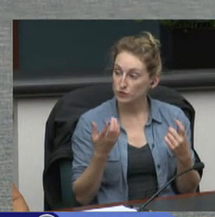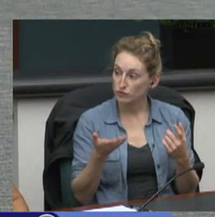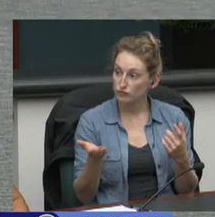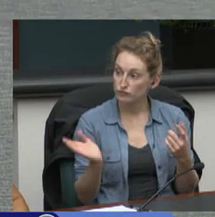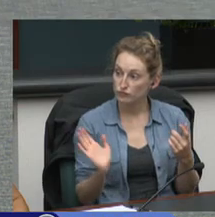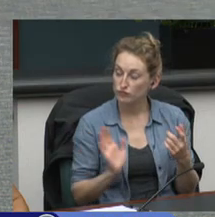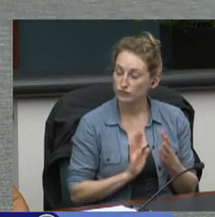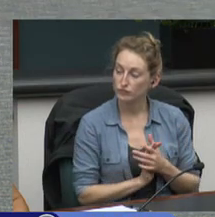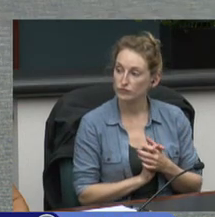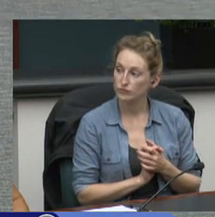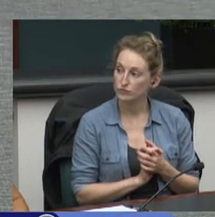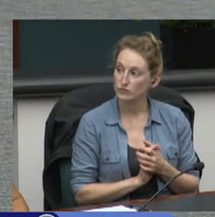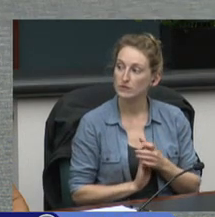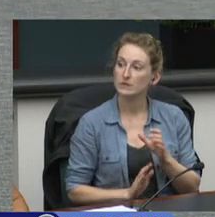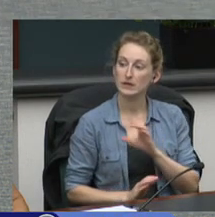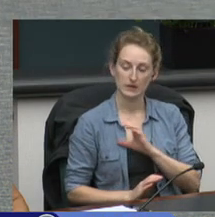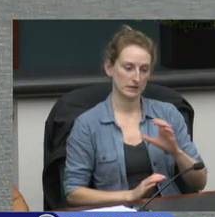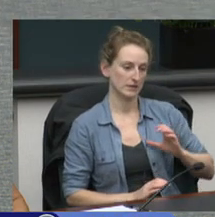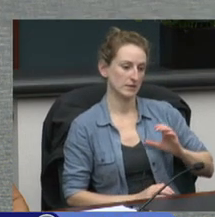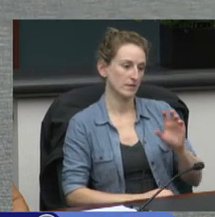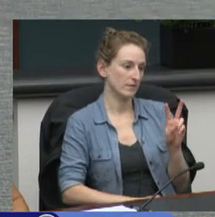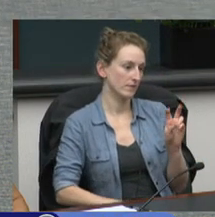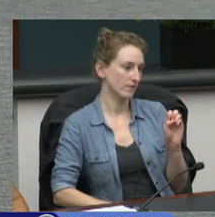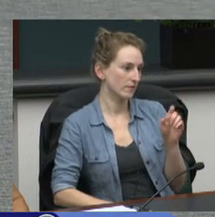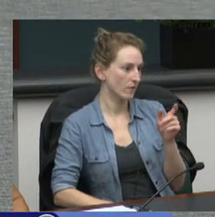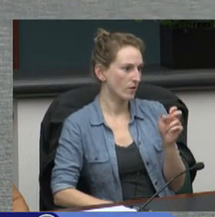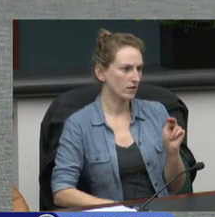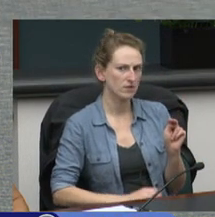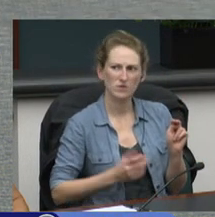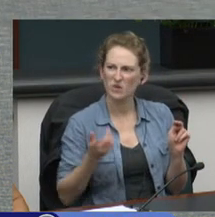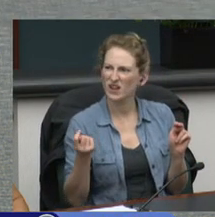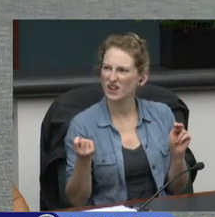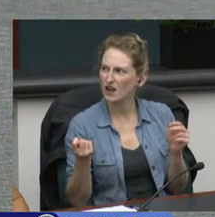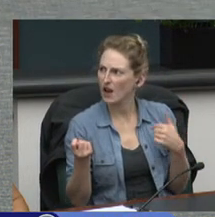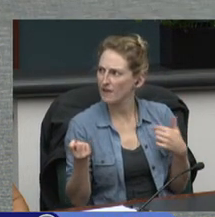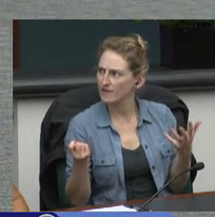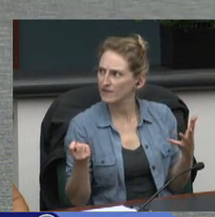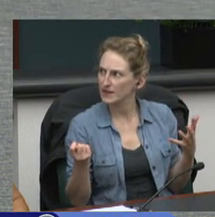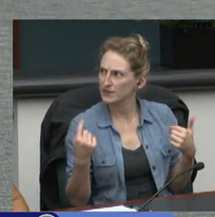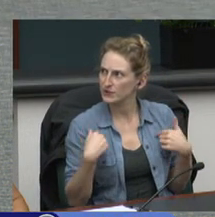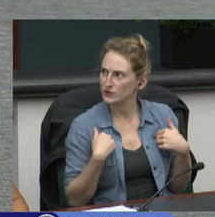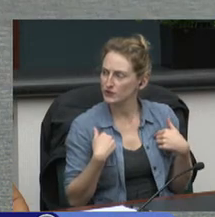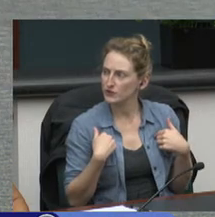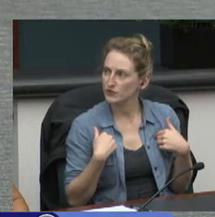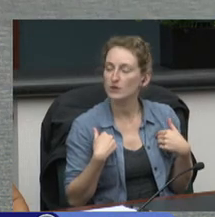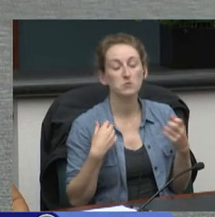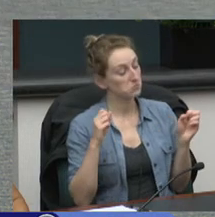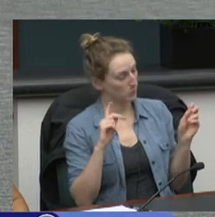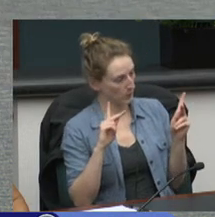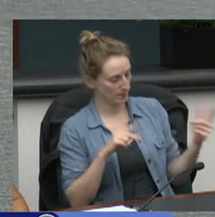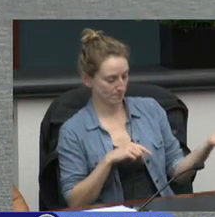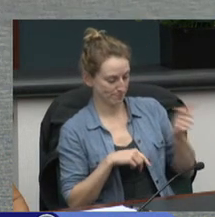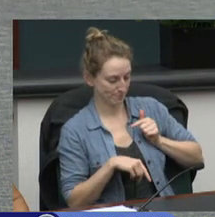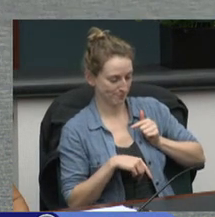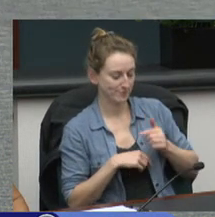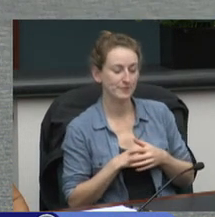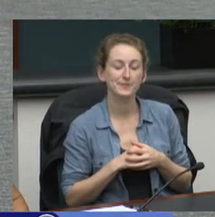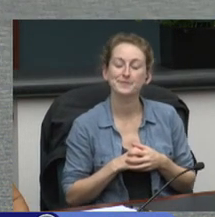Merv oh well let me ask one then let's see what was remaining from well there